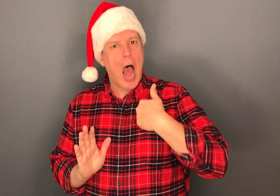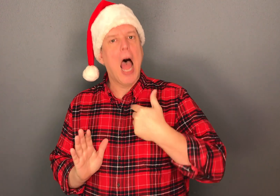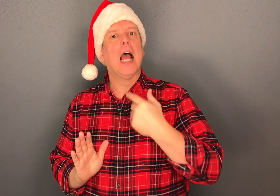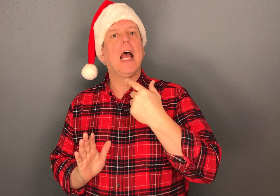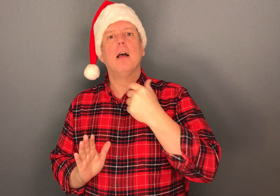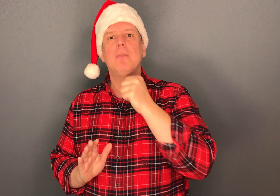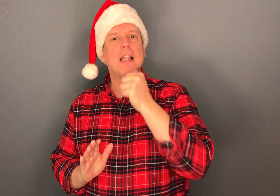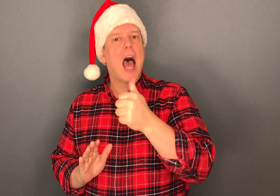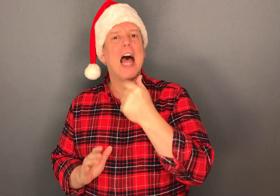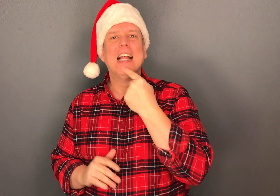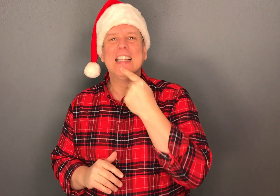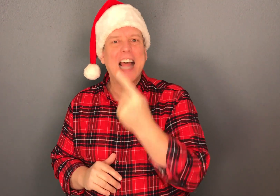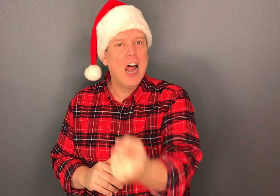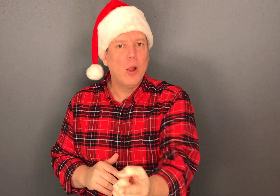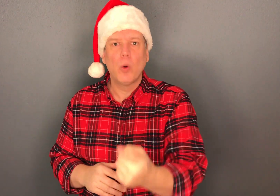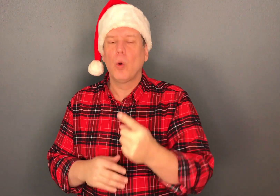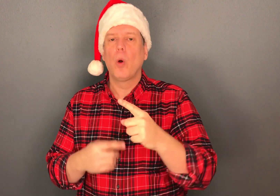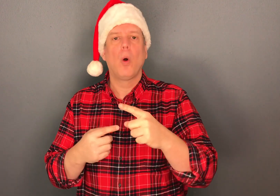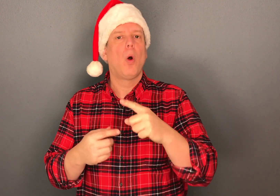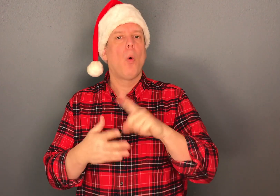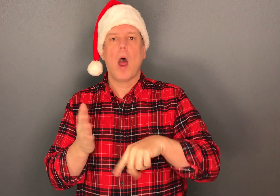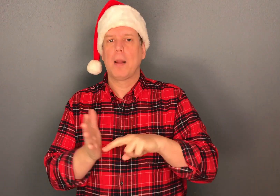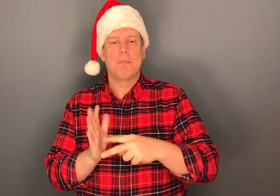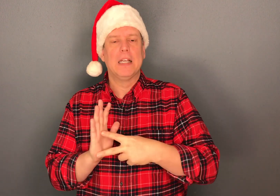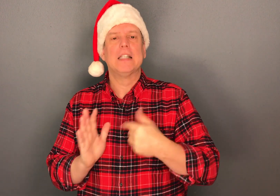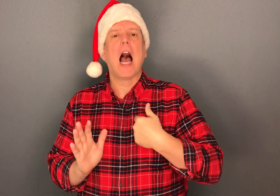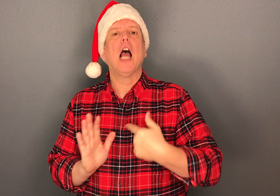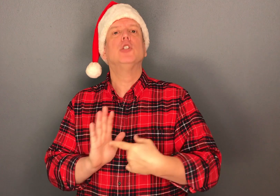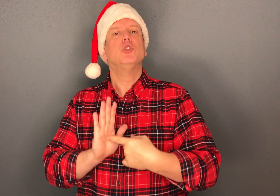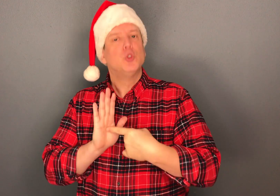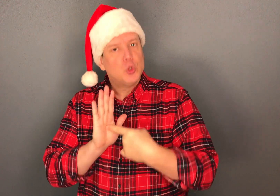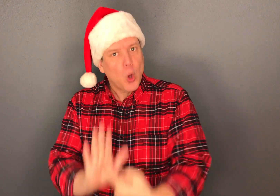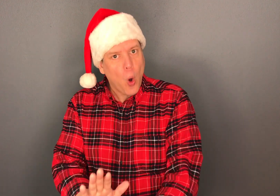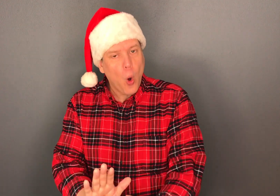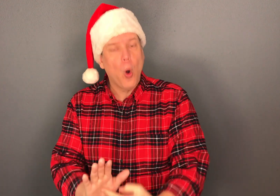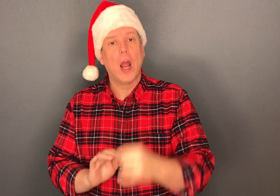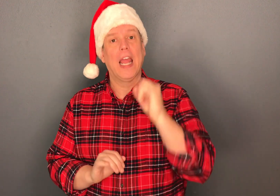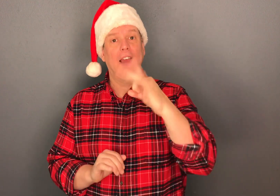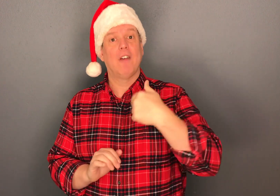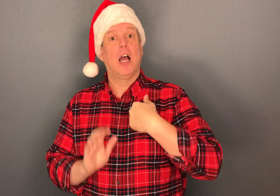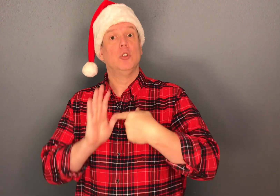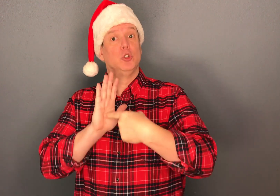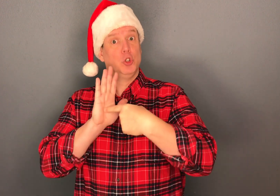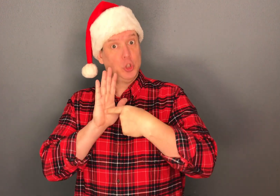indicating mean meaning that I don't tell you what it means I show you what